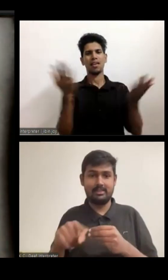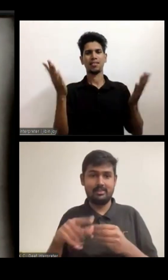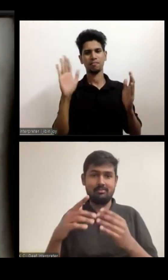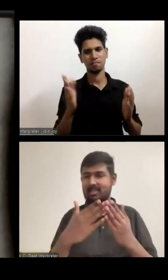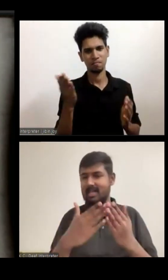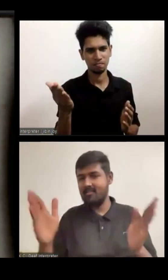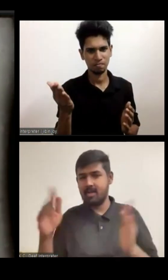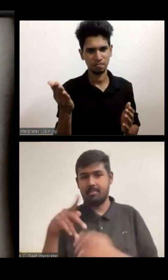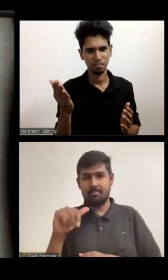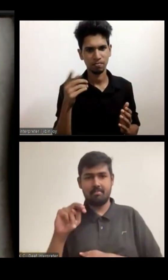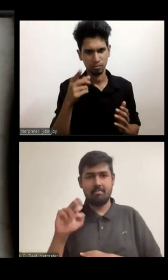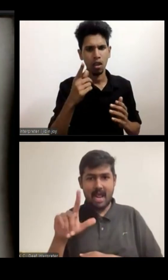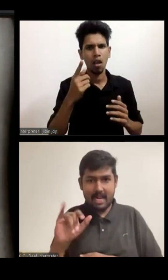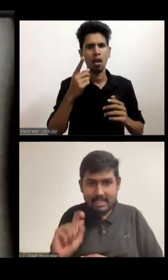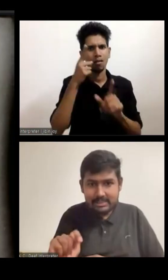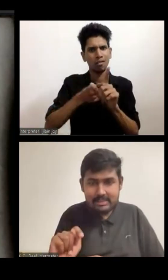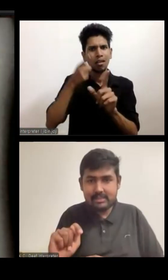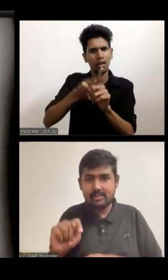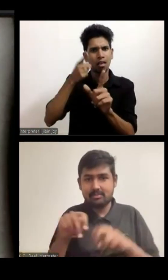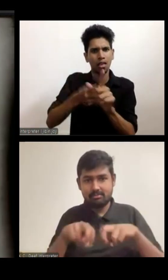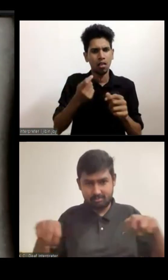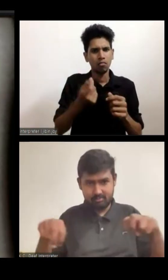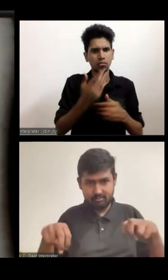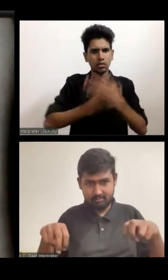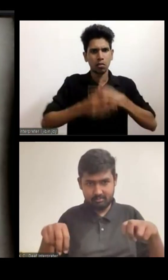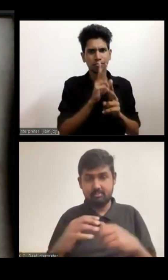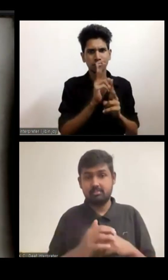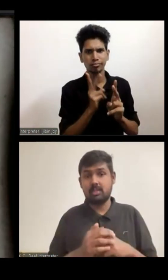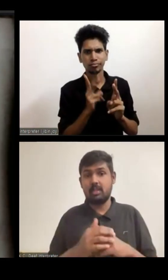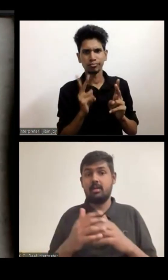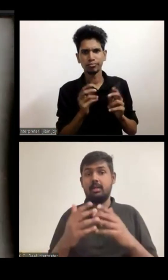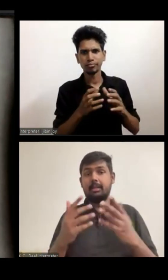And the system, if we can integrate with the healthcare, that can also help.